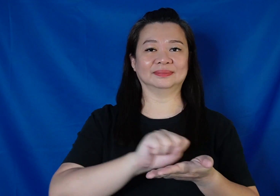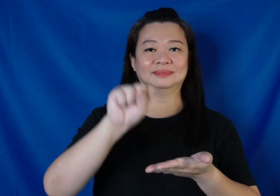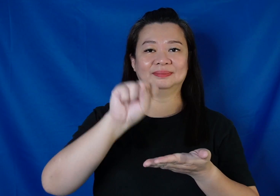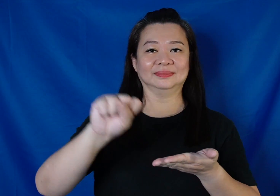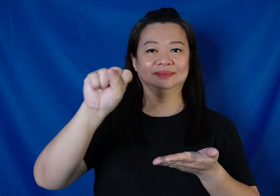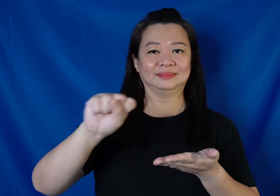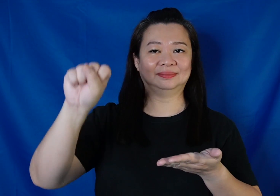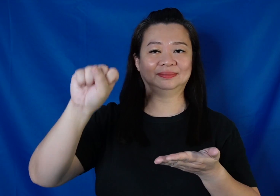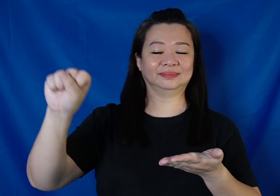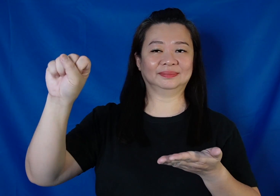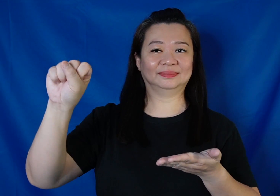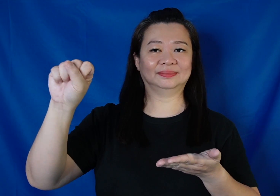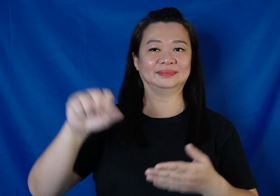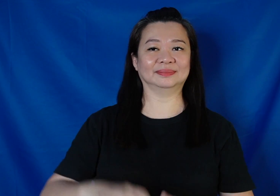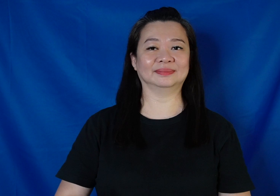SECONDARY